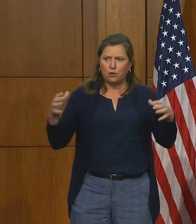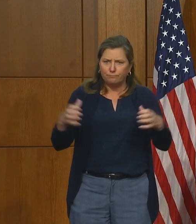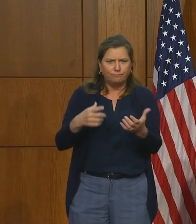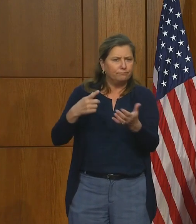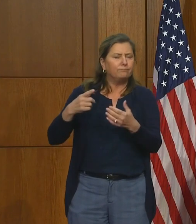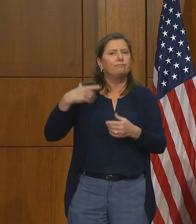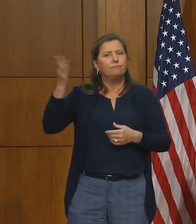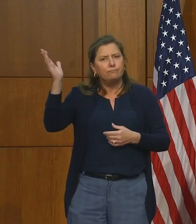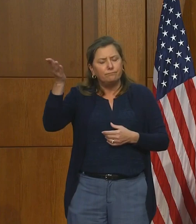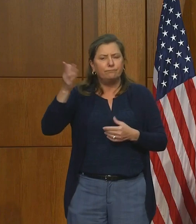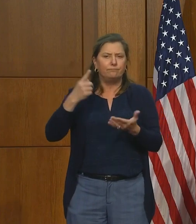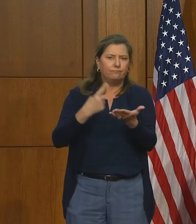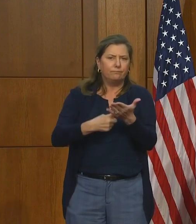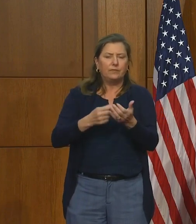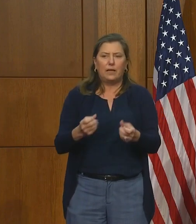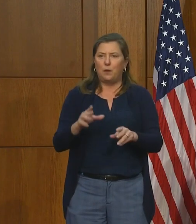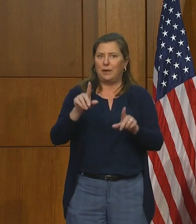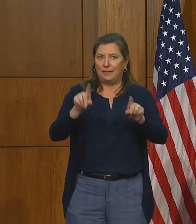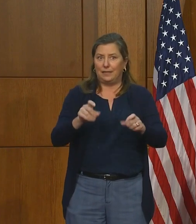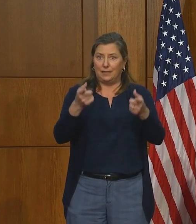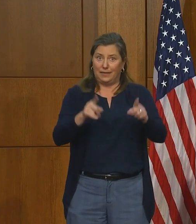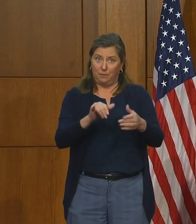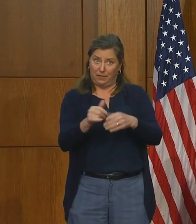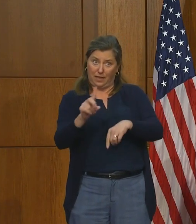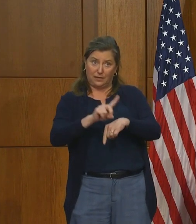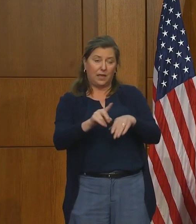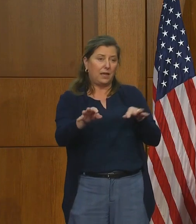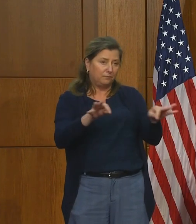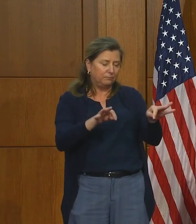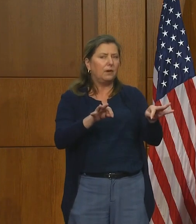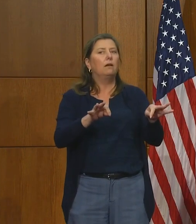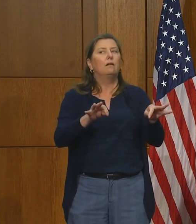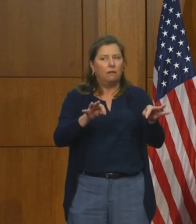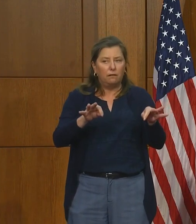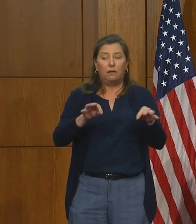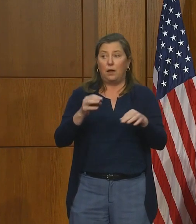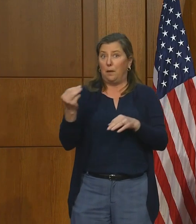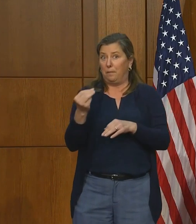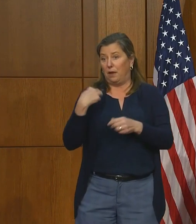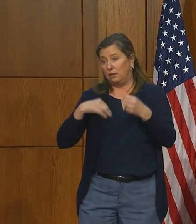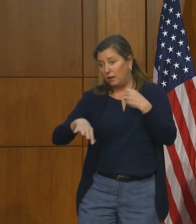HAD A PRESS CONFERENCE ON. MONDAY TALKED ABOUT THE NUMBER